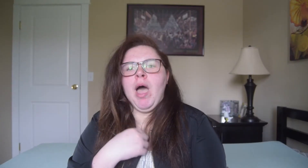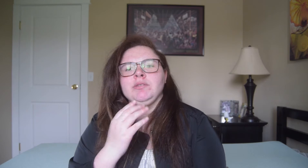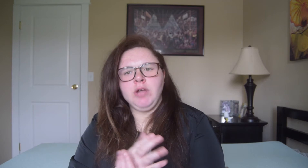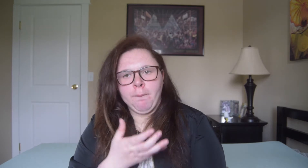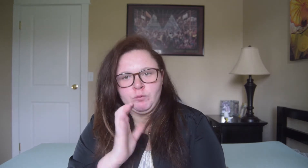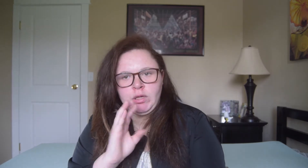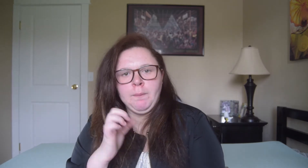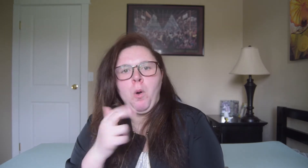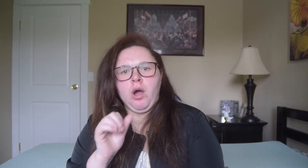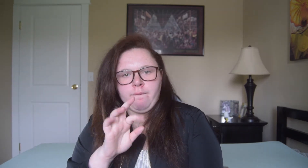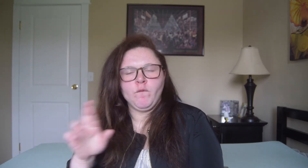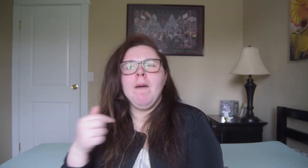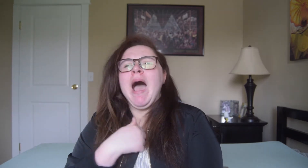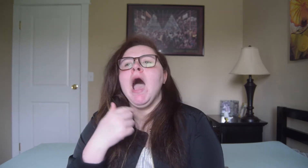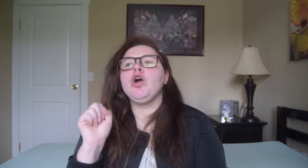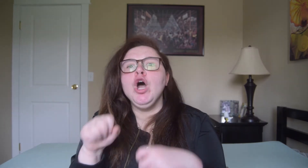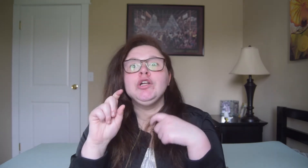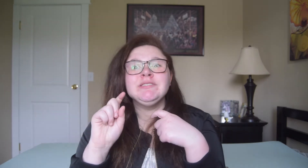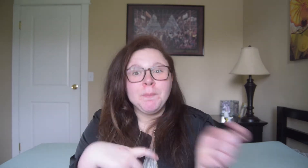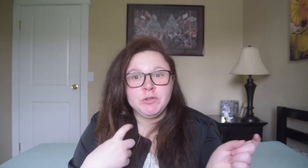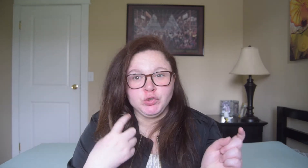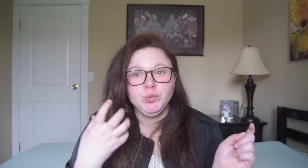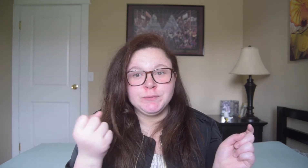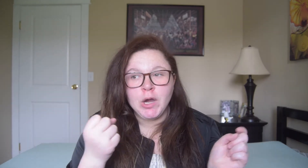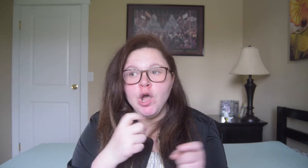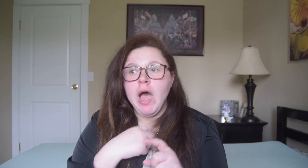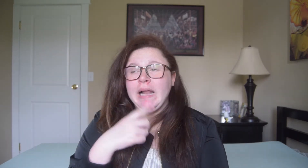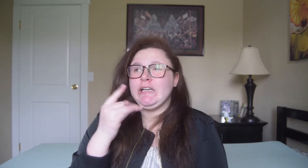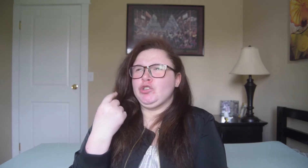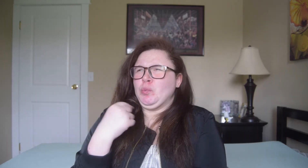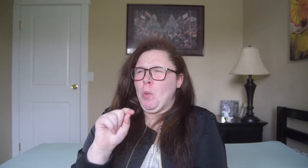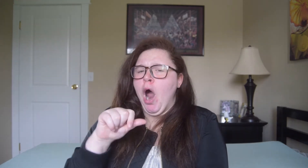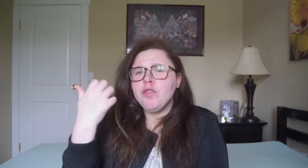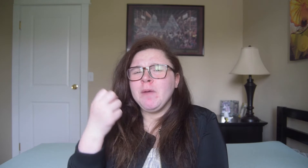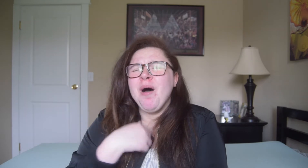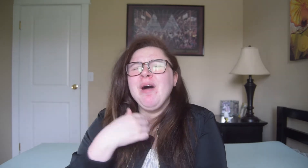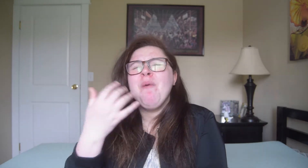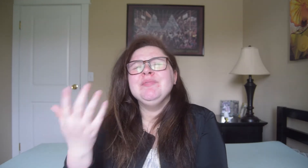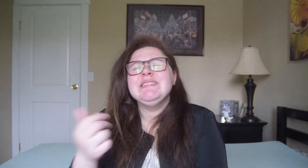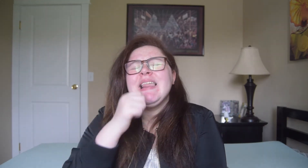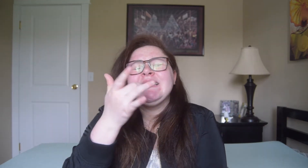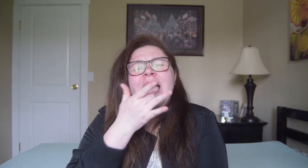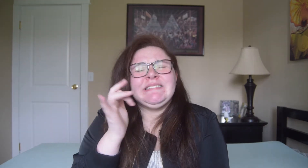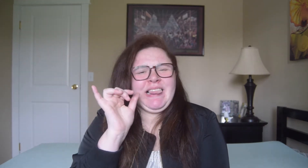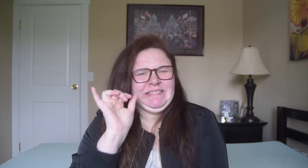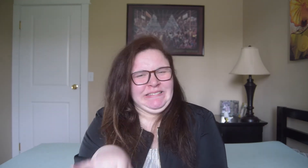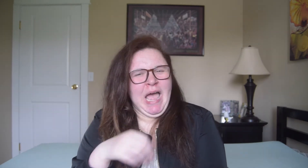So, I stopped drinking mocha frappe. I could've substituted the milk. I did try It didn't taste the same